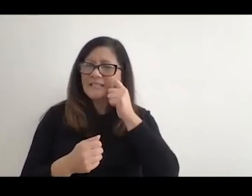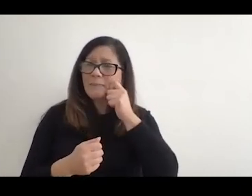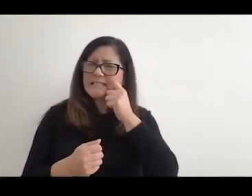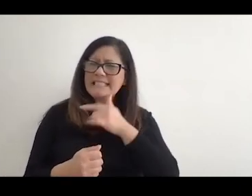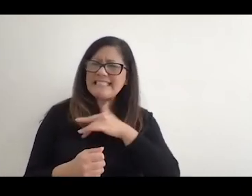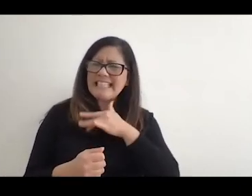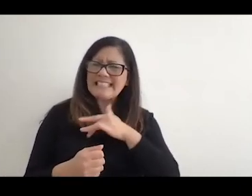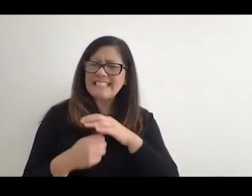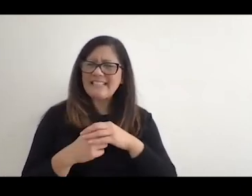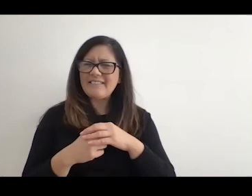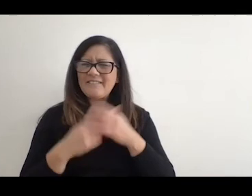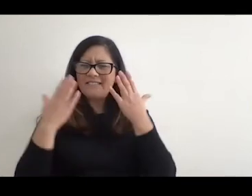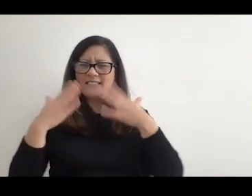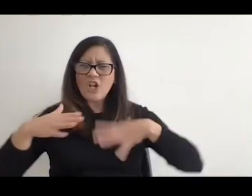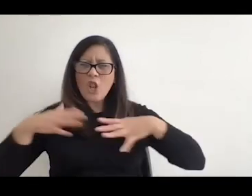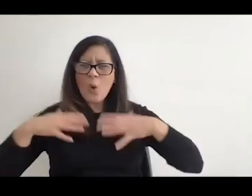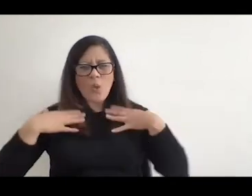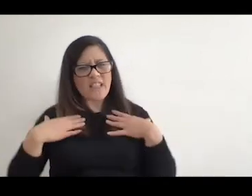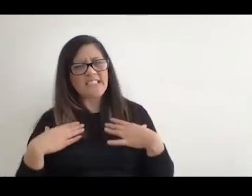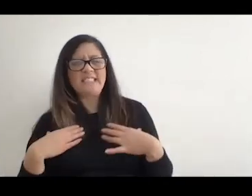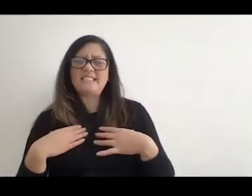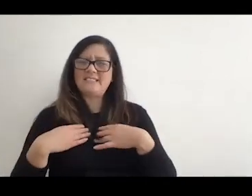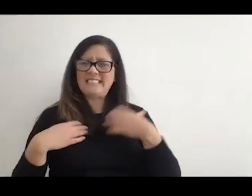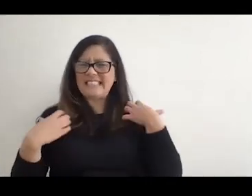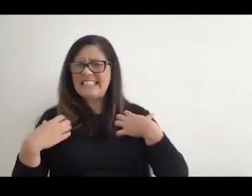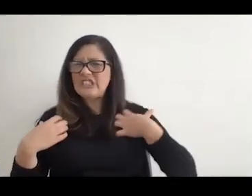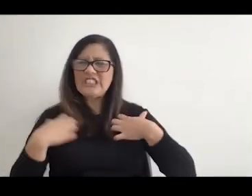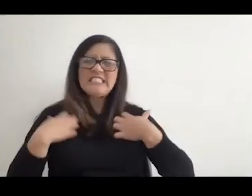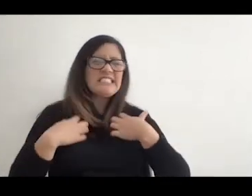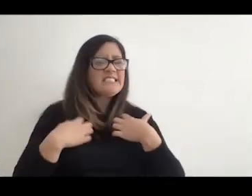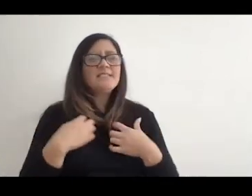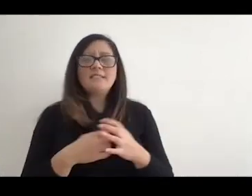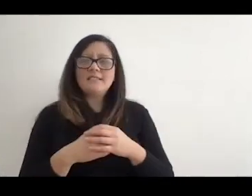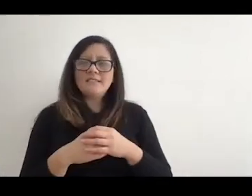emblems or do necklaces bother them like I pay attention and I